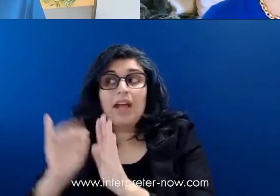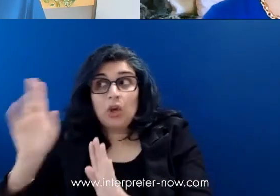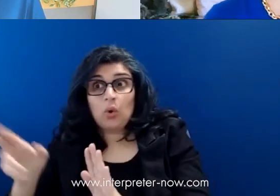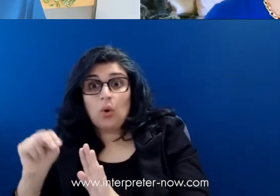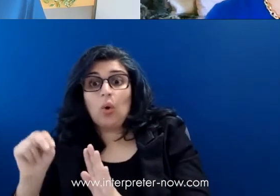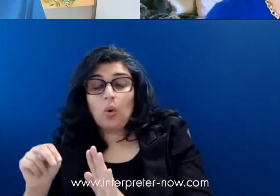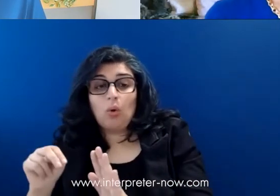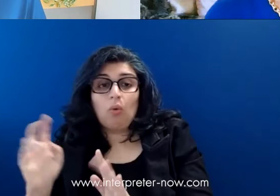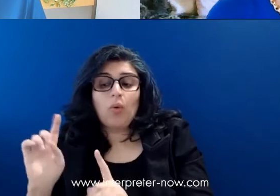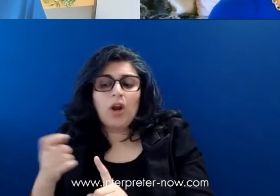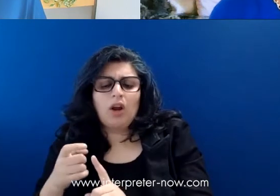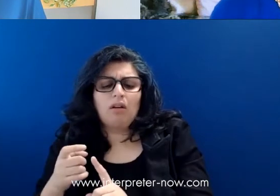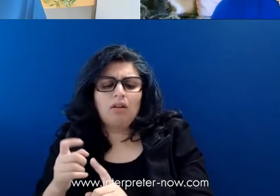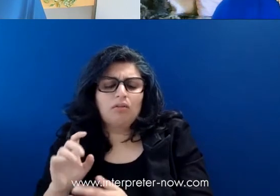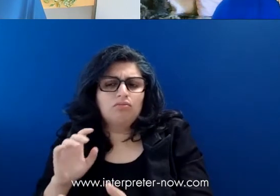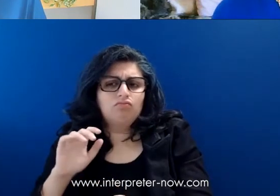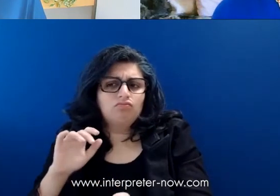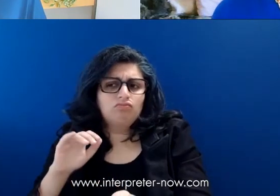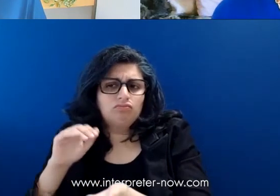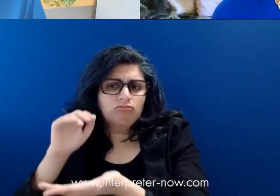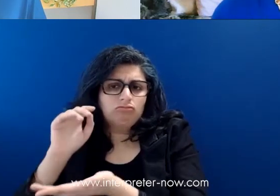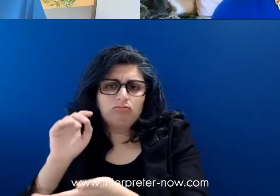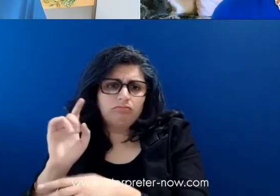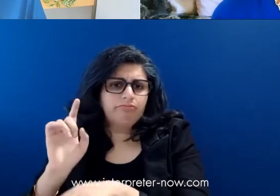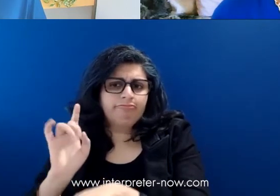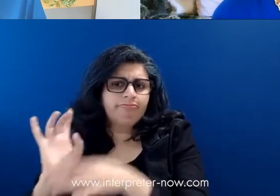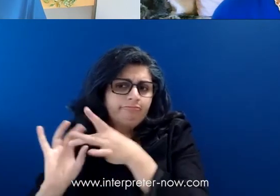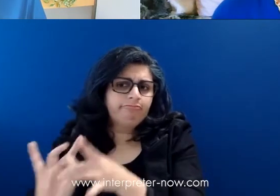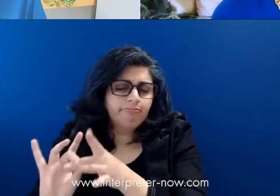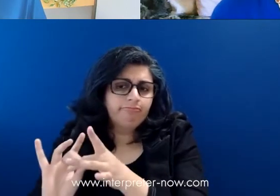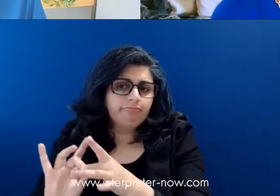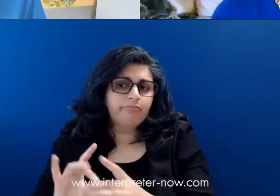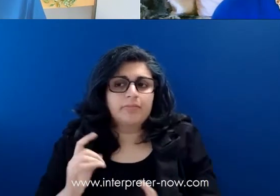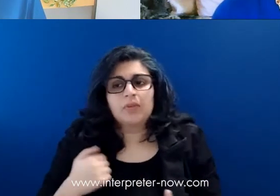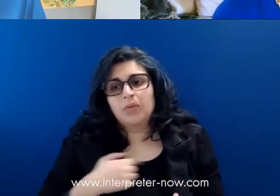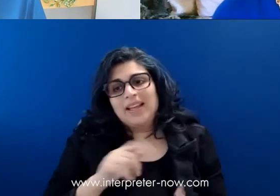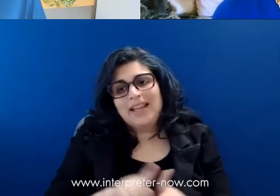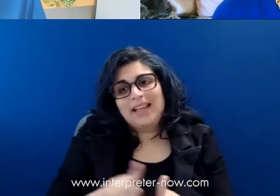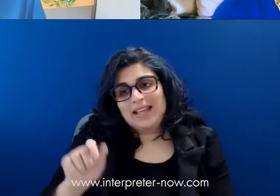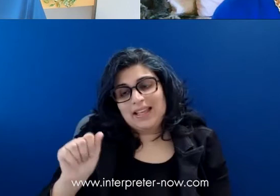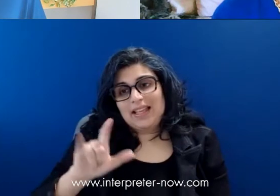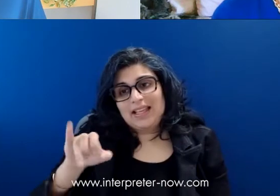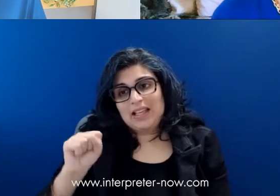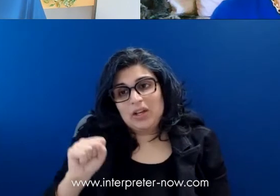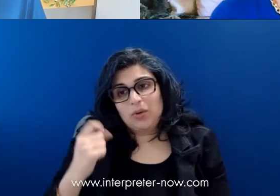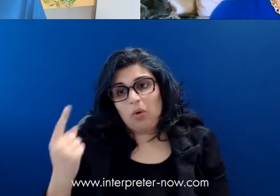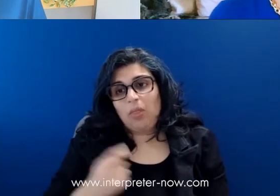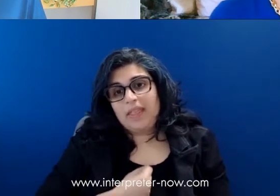to the issue, as allies and people being empathetic at the moment, we choose to only express ourselves